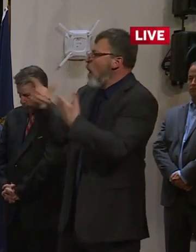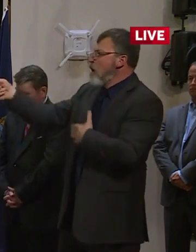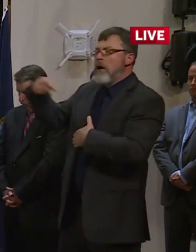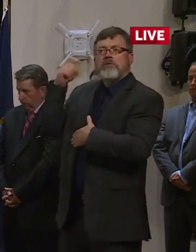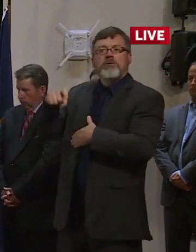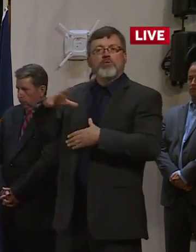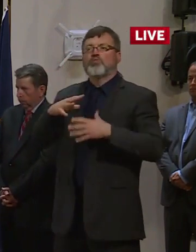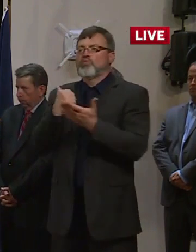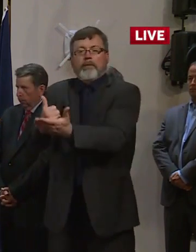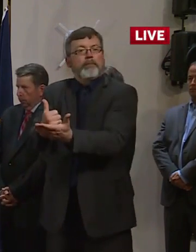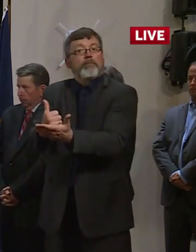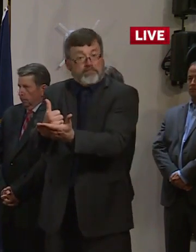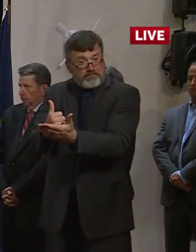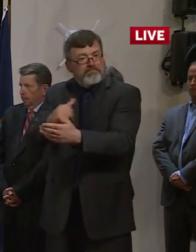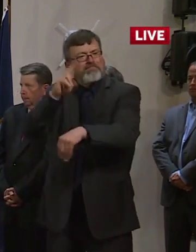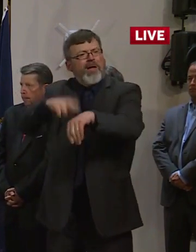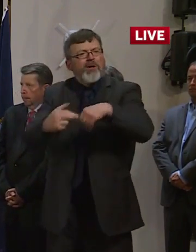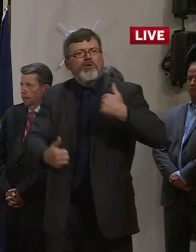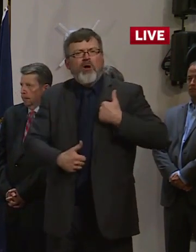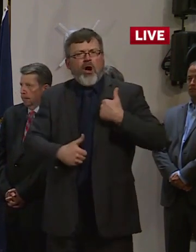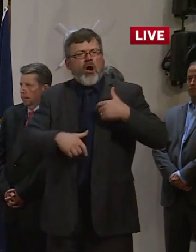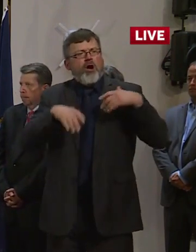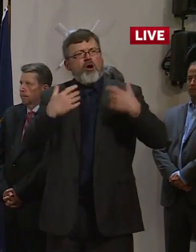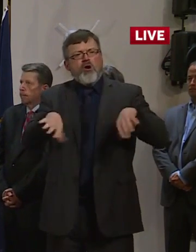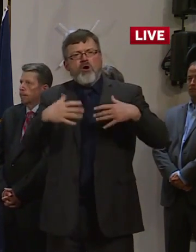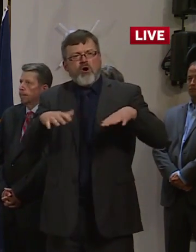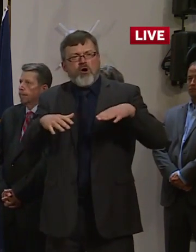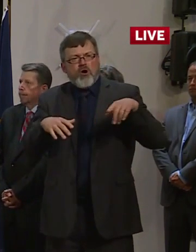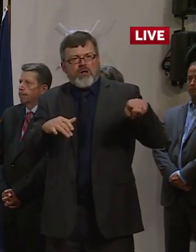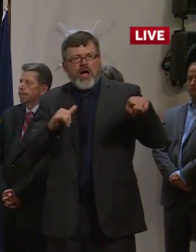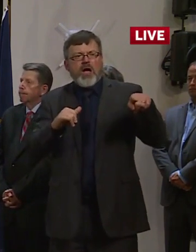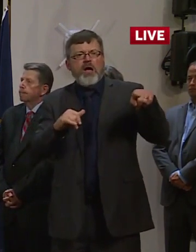THEY HAVE BEEN THERE READY, WILLING, AND ABLE.